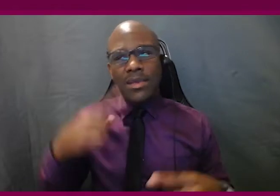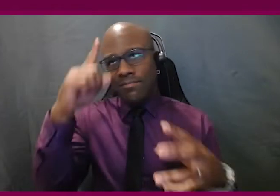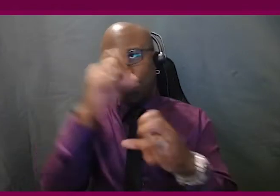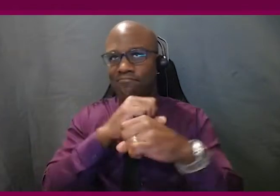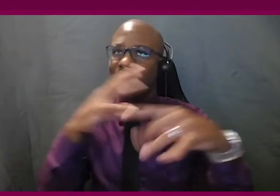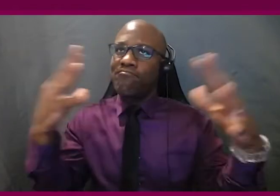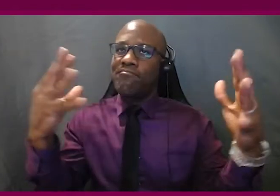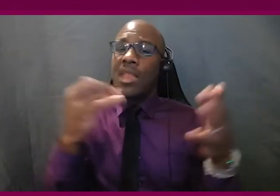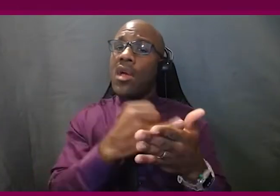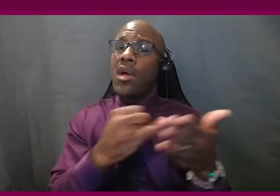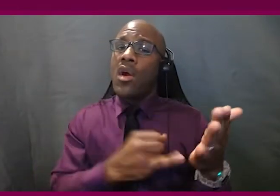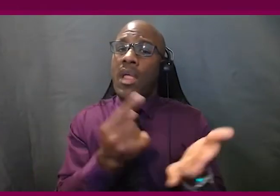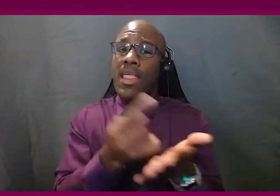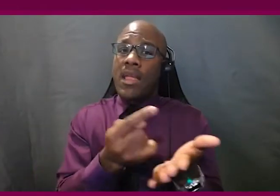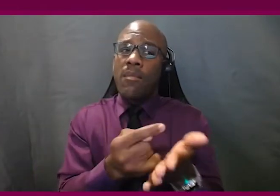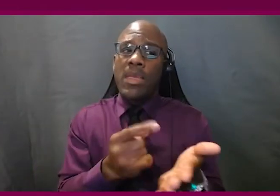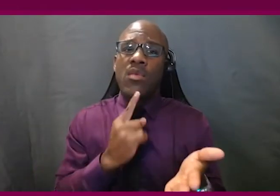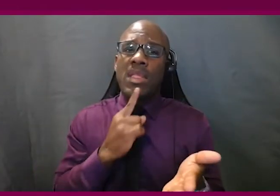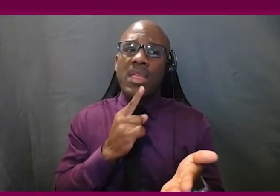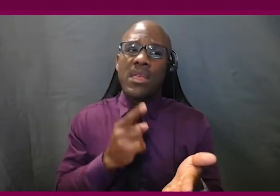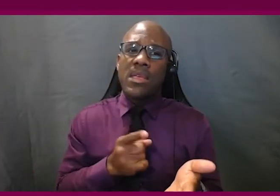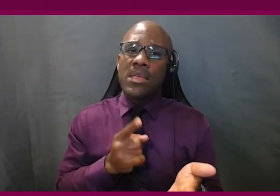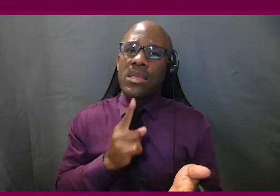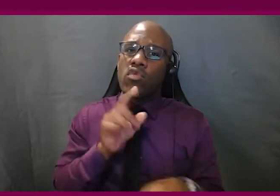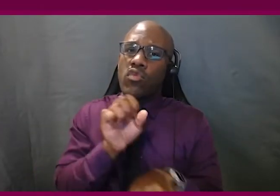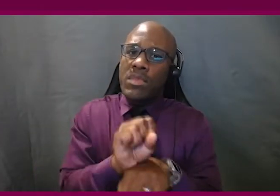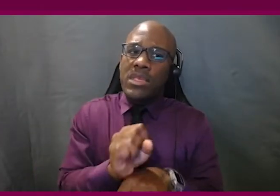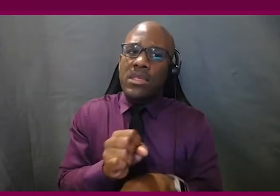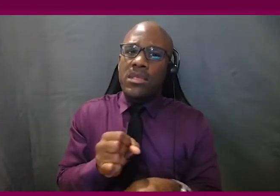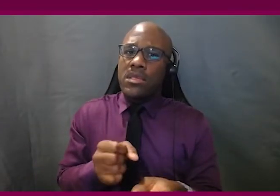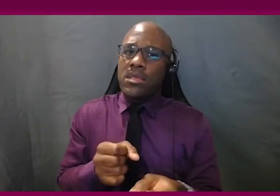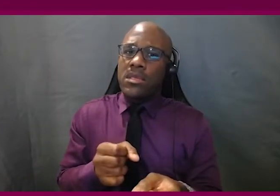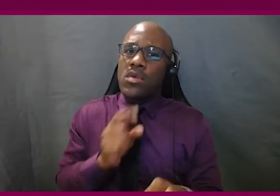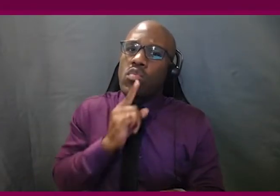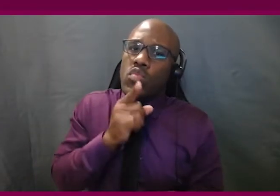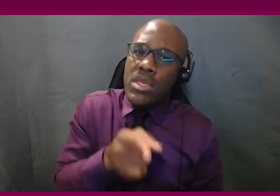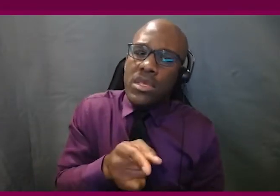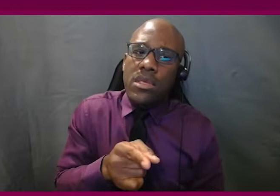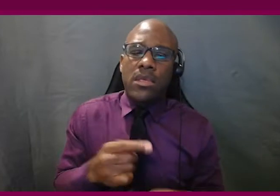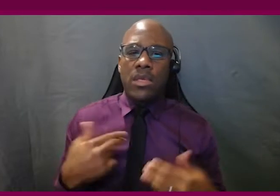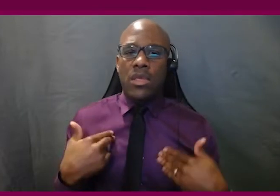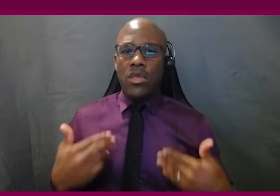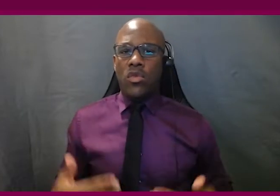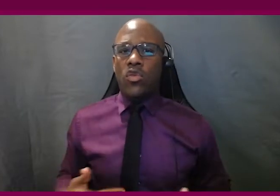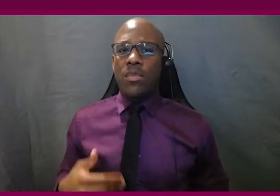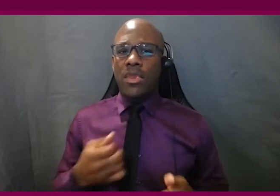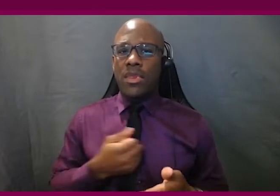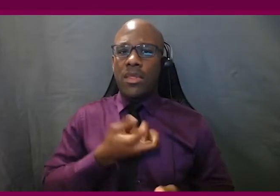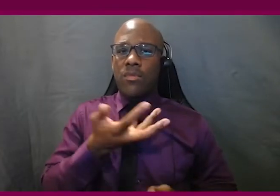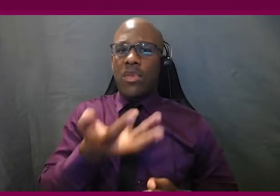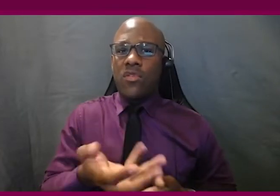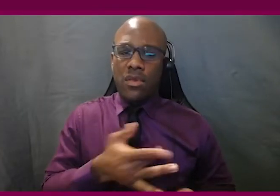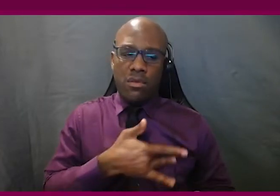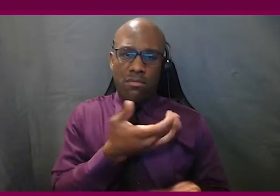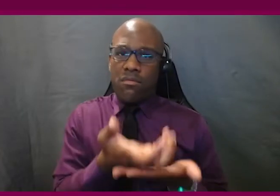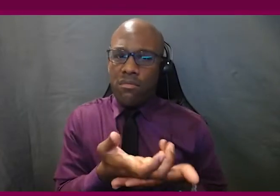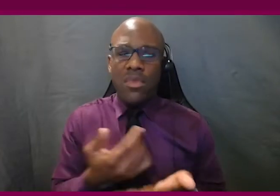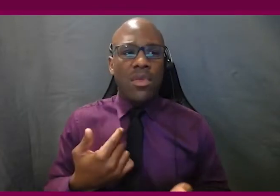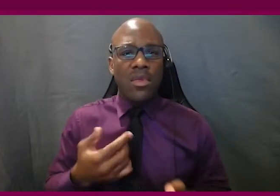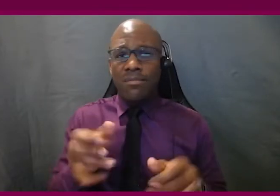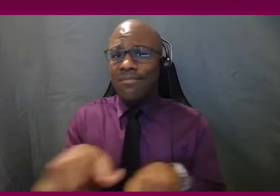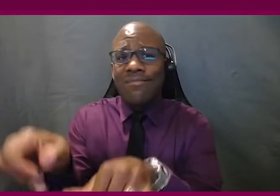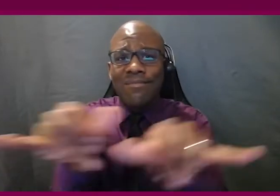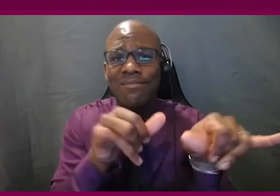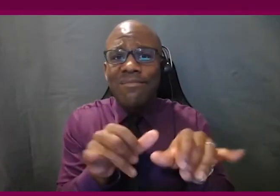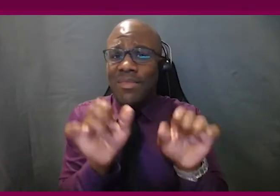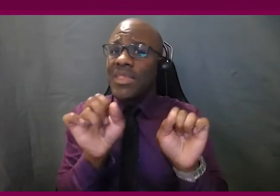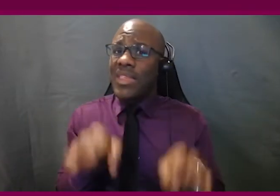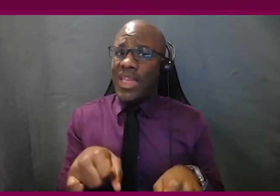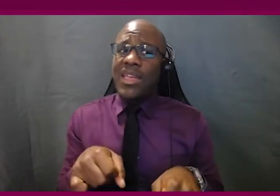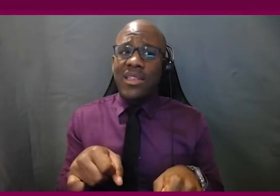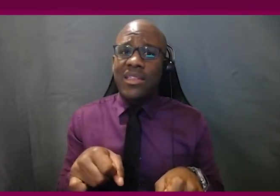just a very authentic and human expression that we all have the capacity to handle because